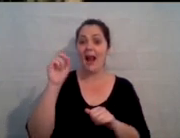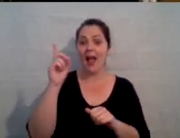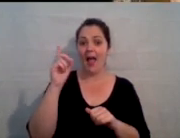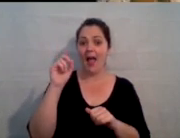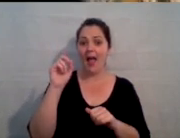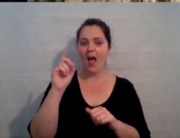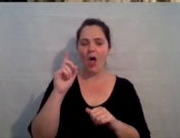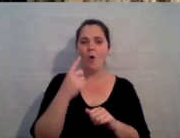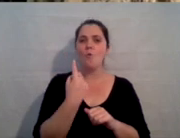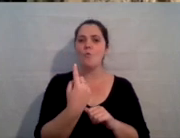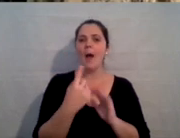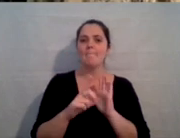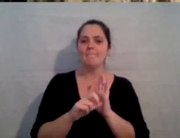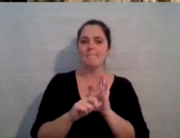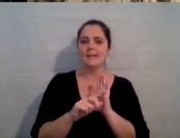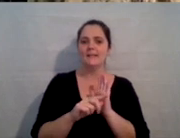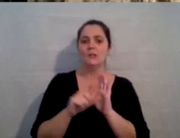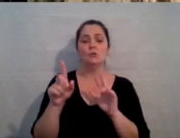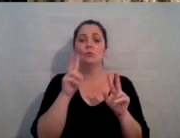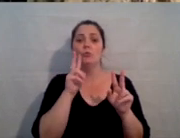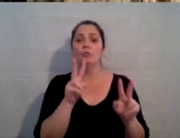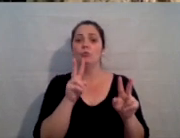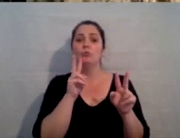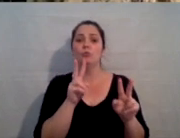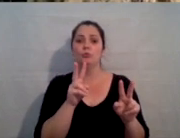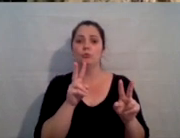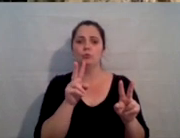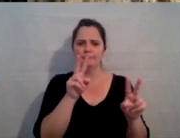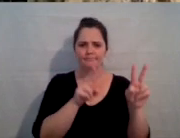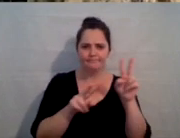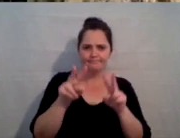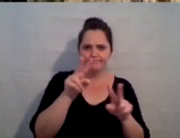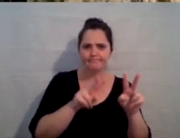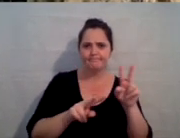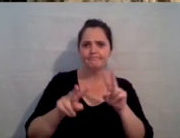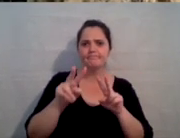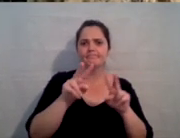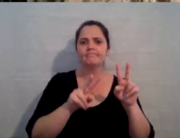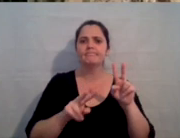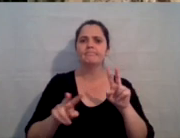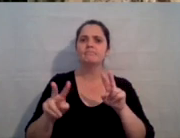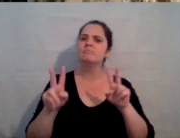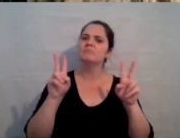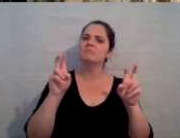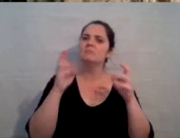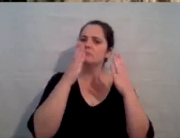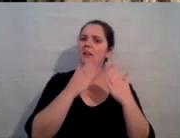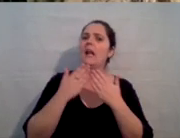just be looking, be studying it, thinking about the overall movement of their body and where that tension in